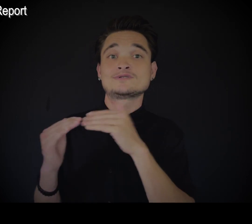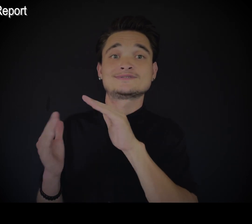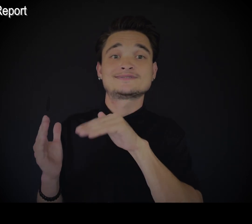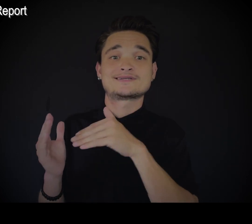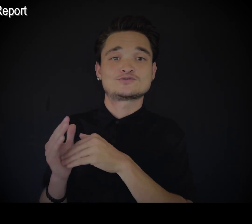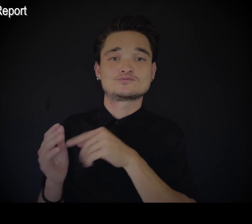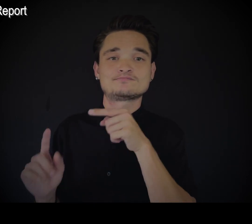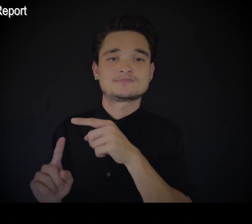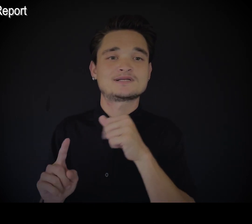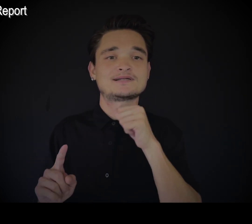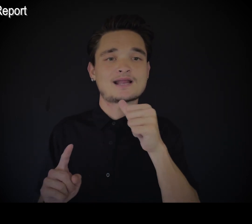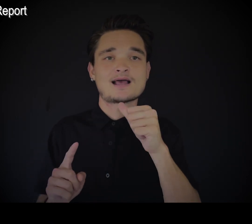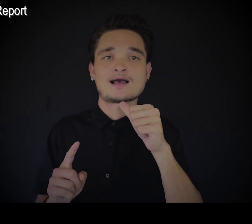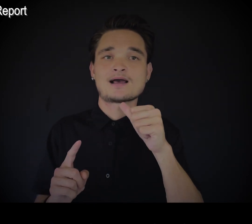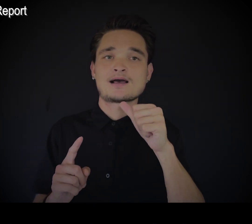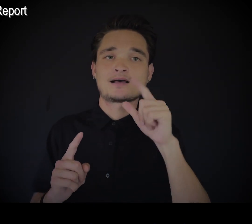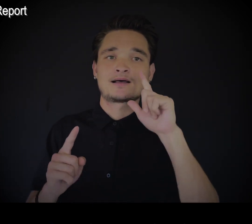The Justice Center does not make a determination